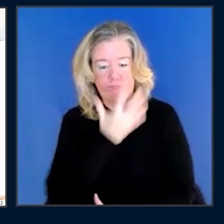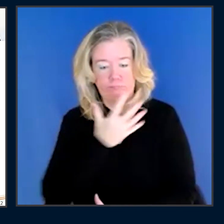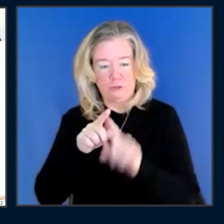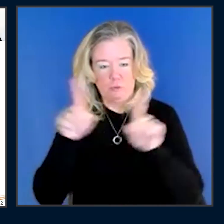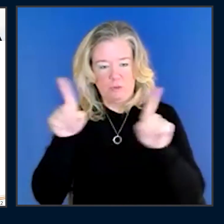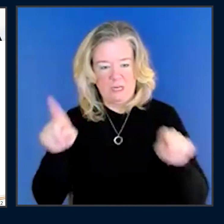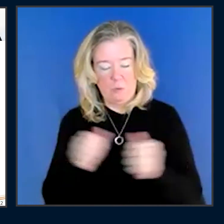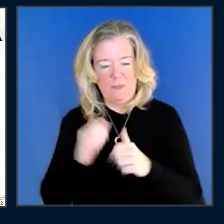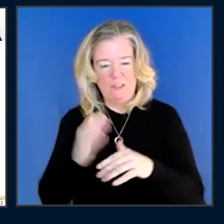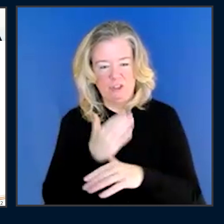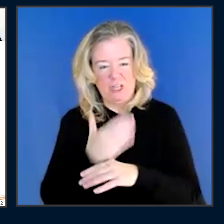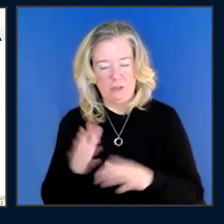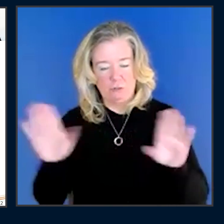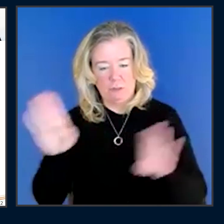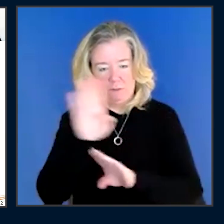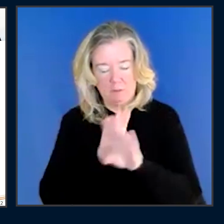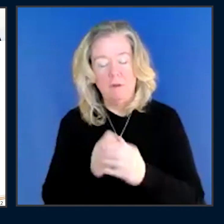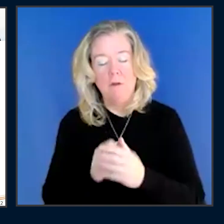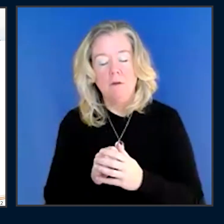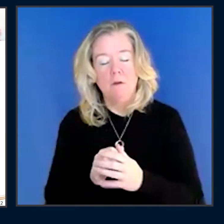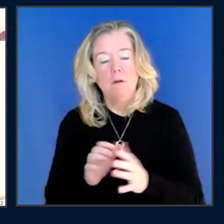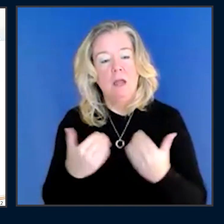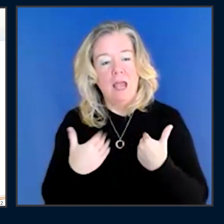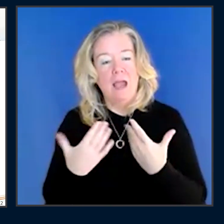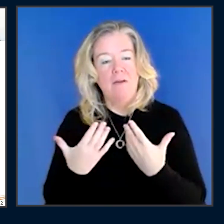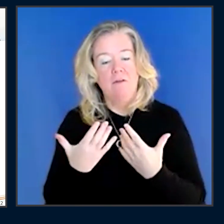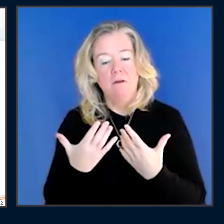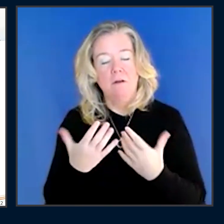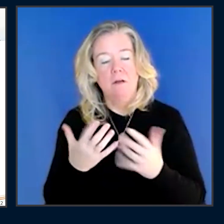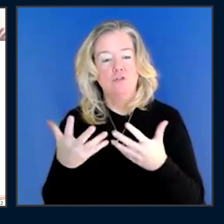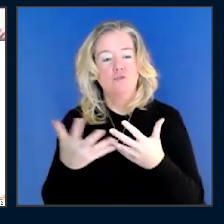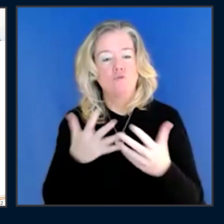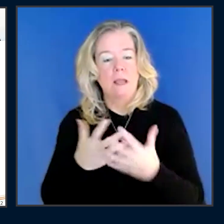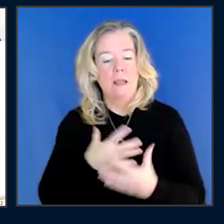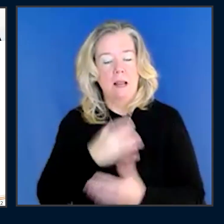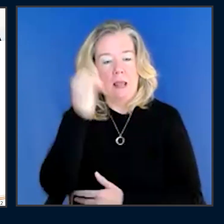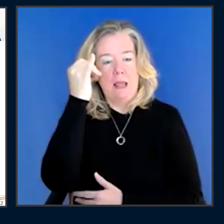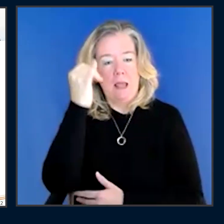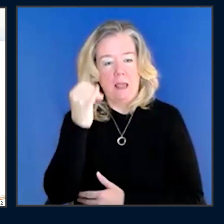with a shared screen. There should be a faint line, separating the videos in the shared screen,